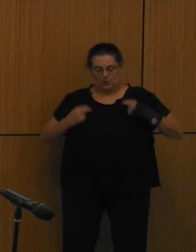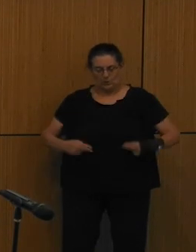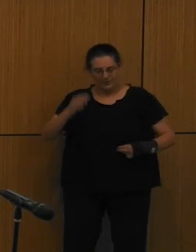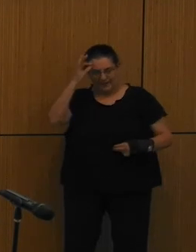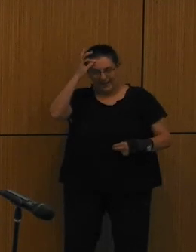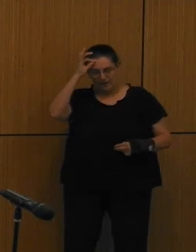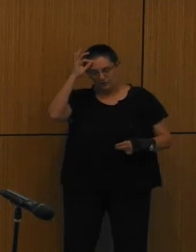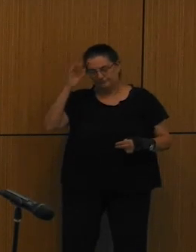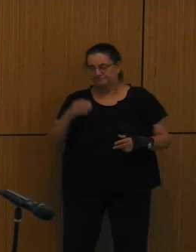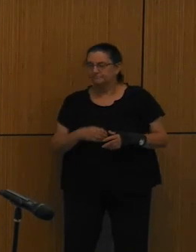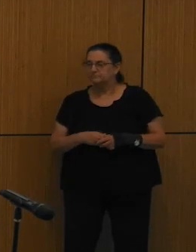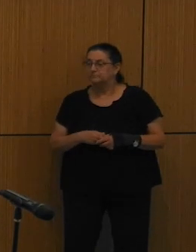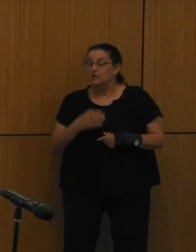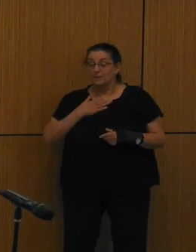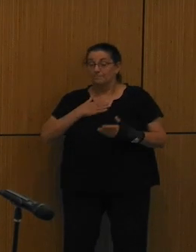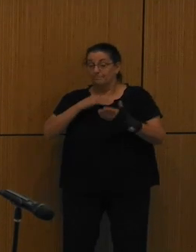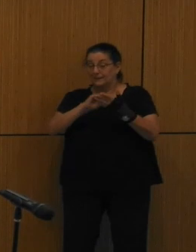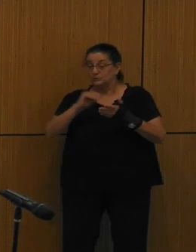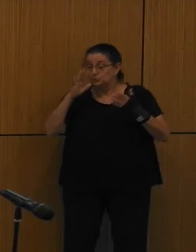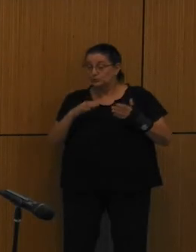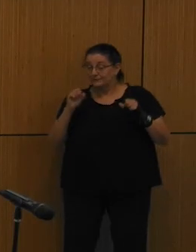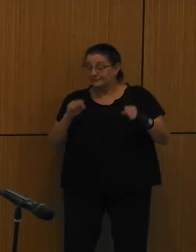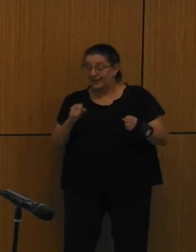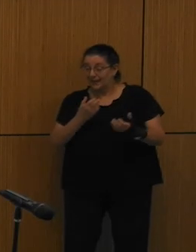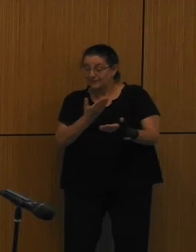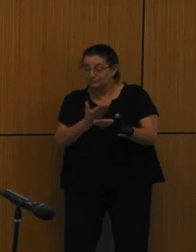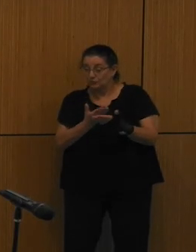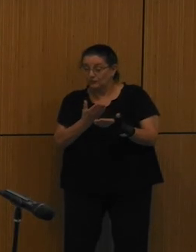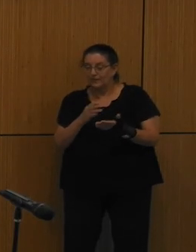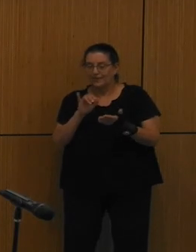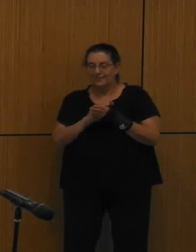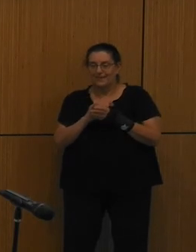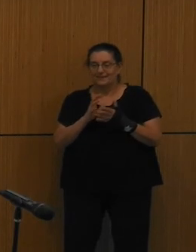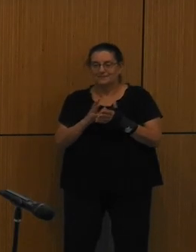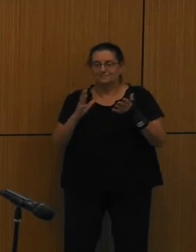And my students will attest to this, as much craft as science.